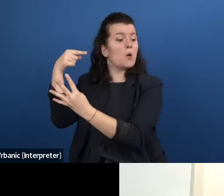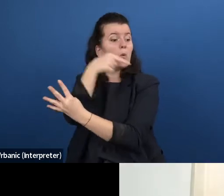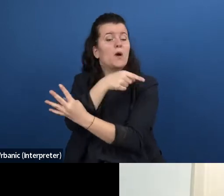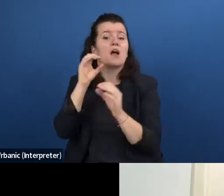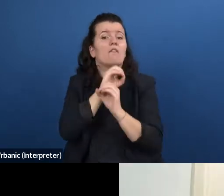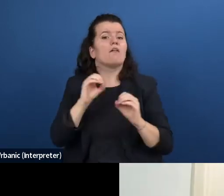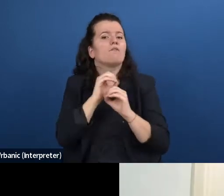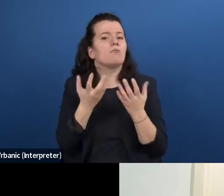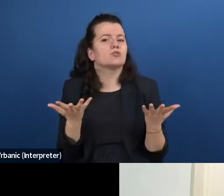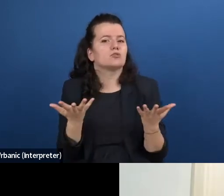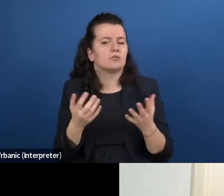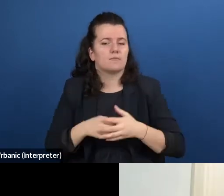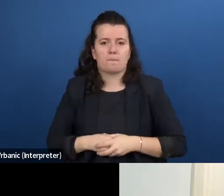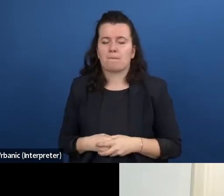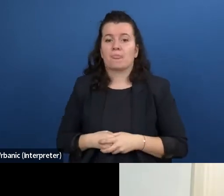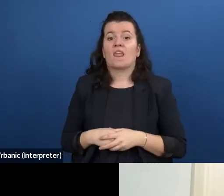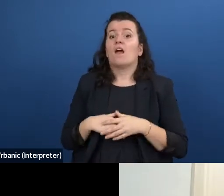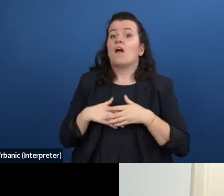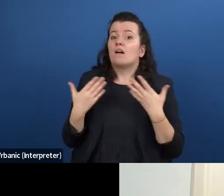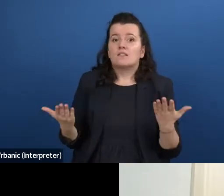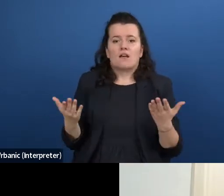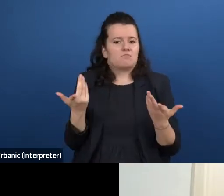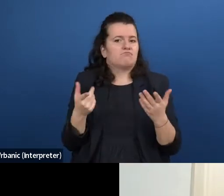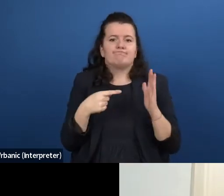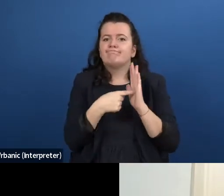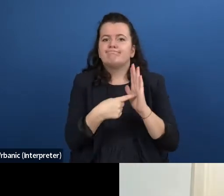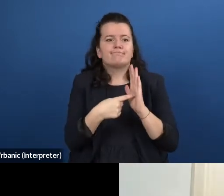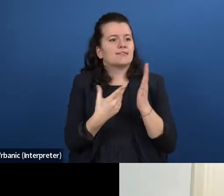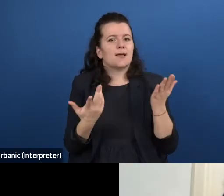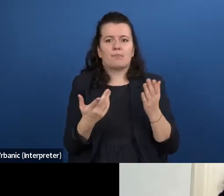by women and girls with disabilities, of their rights, for instance,